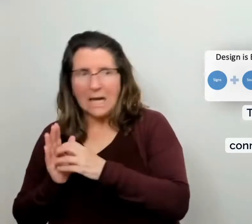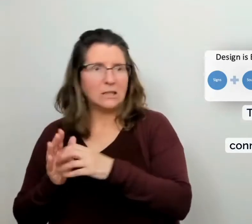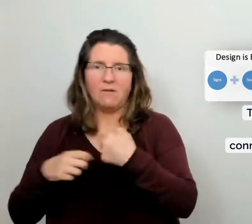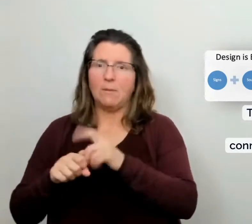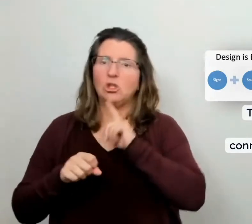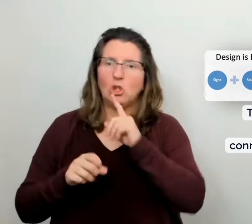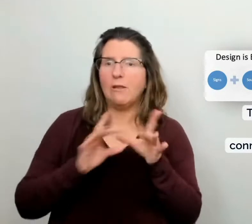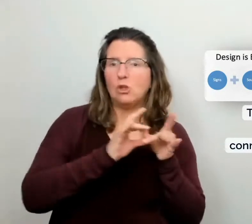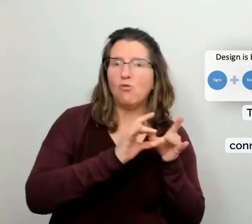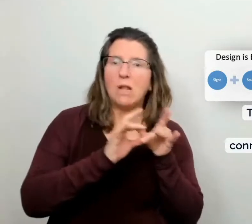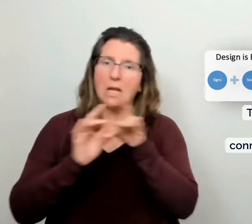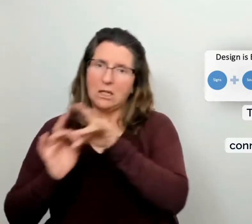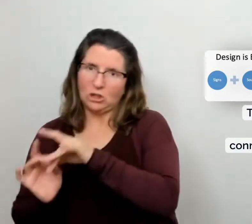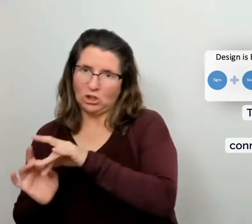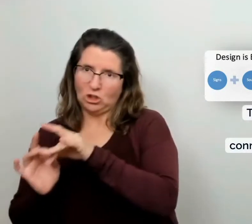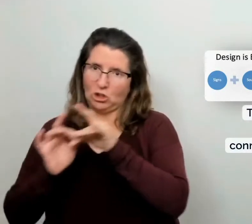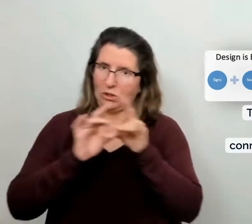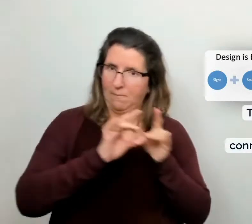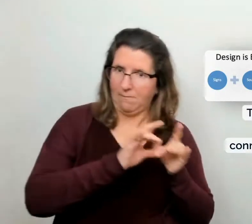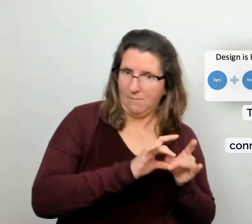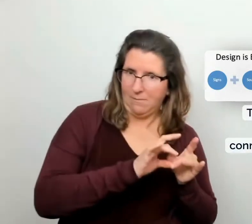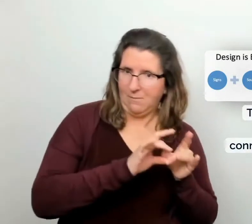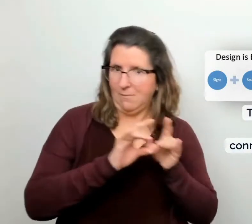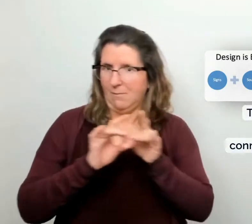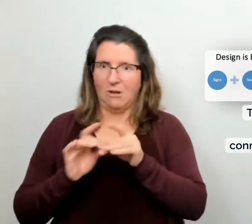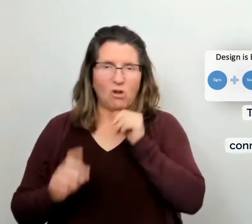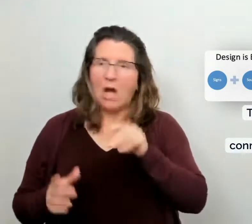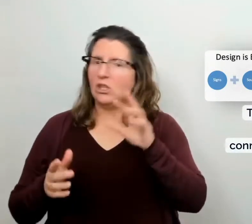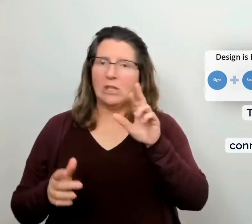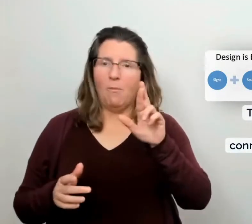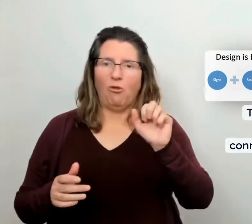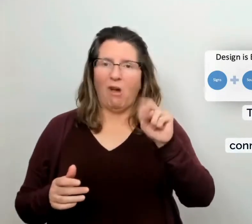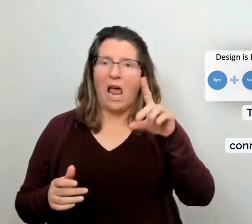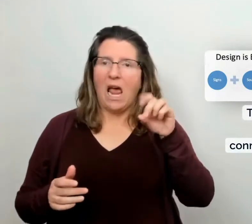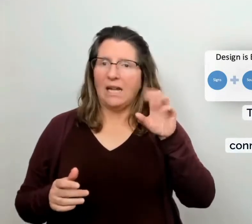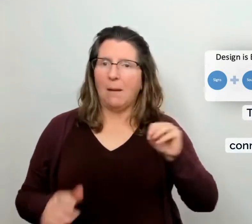Is it well designed? Is the relationship between your representations clear?